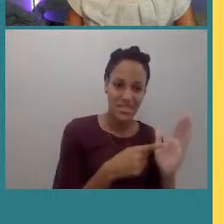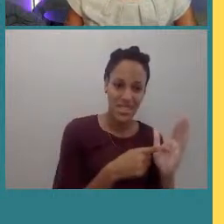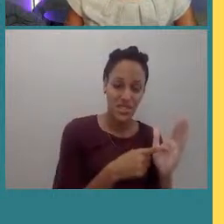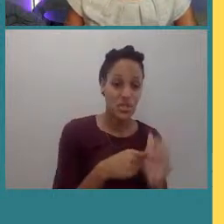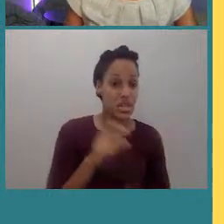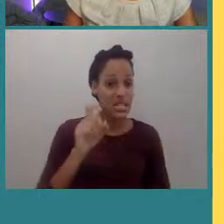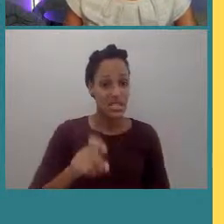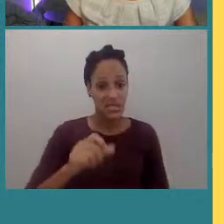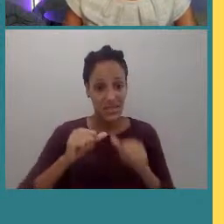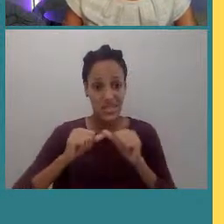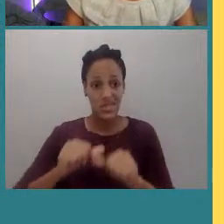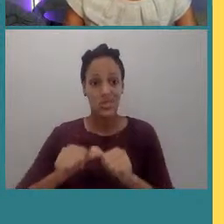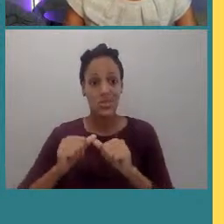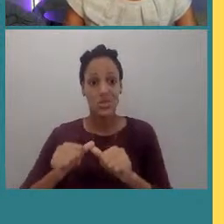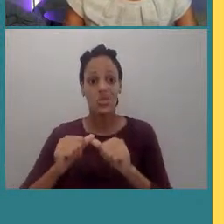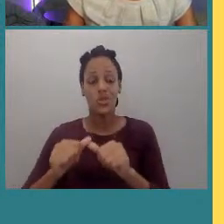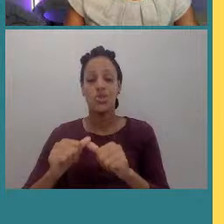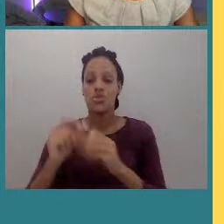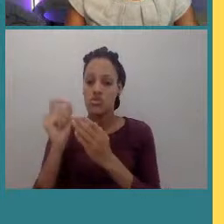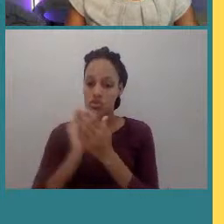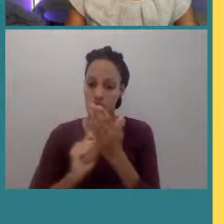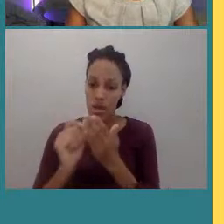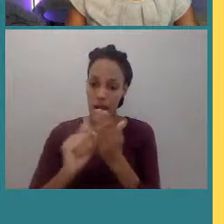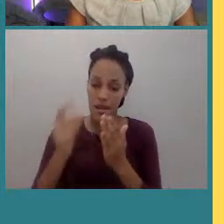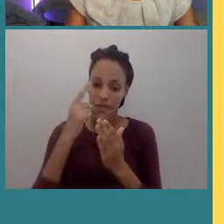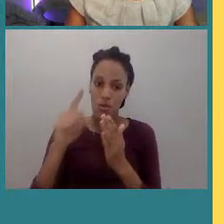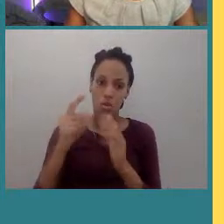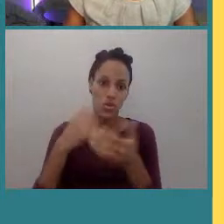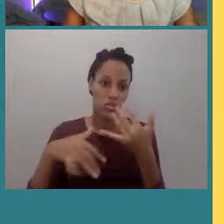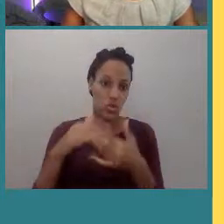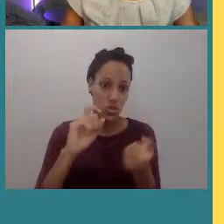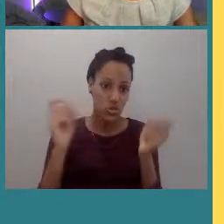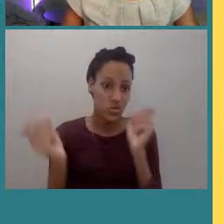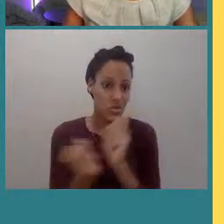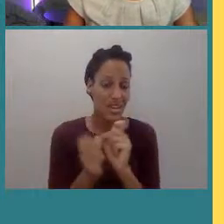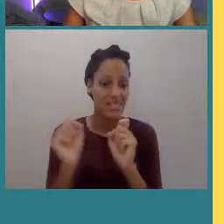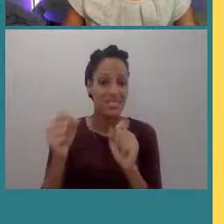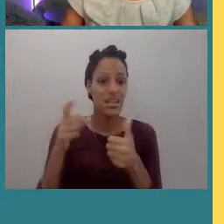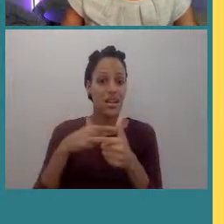teacher says, "amazing talk. As a teacher I wonder how you would start teaching these lessons in school?"